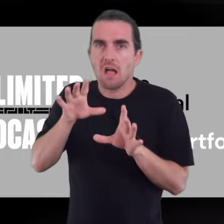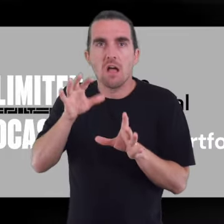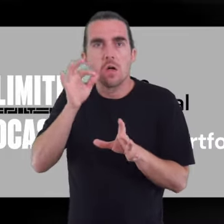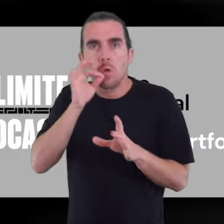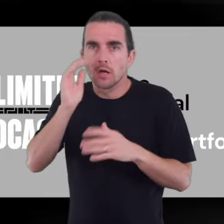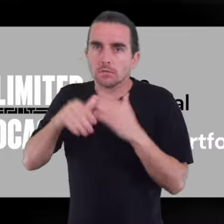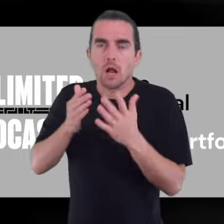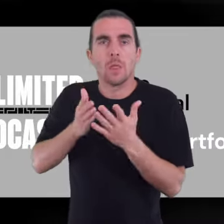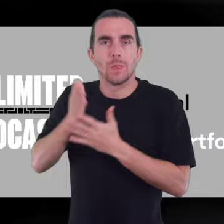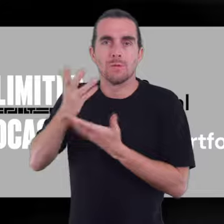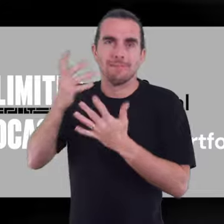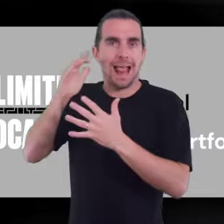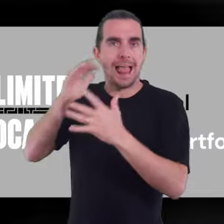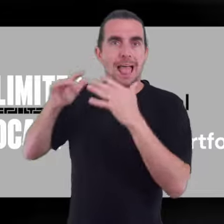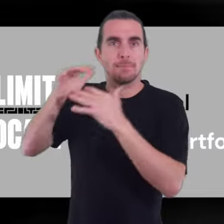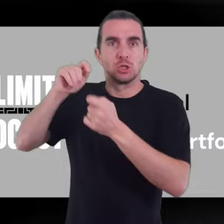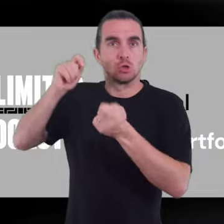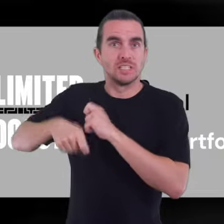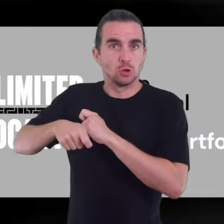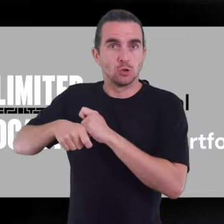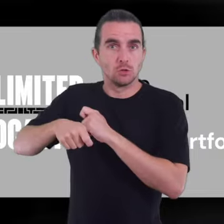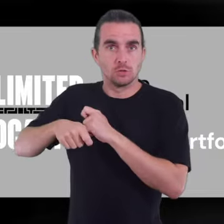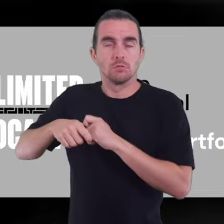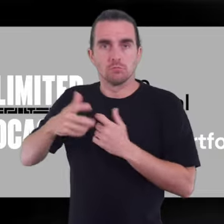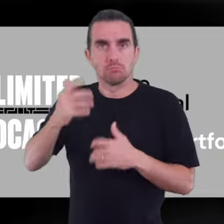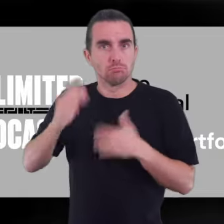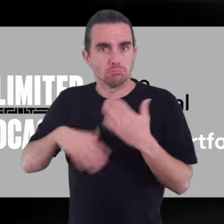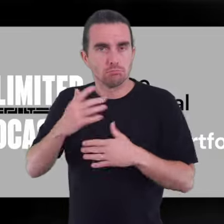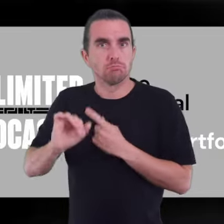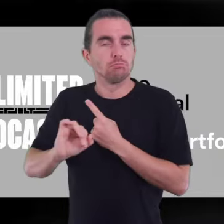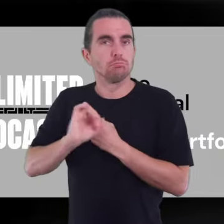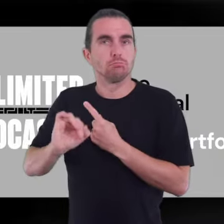sort of water in terms of like climate change.